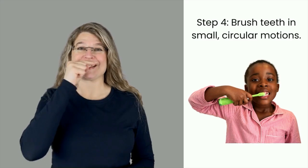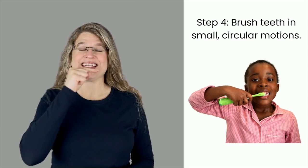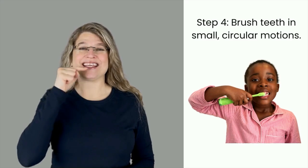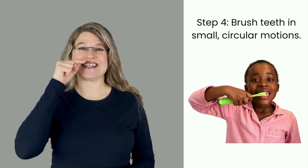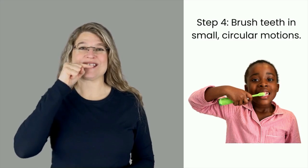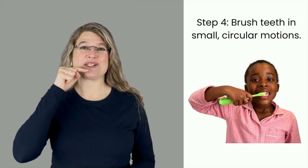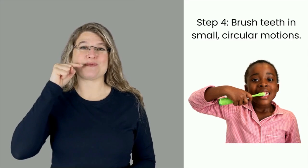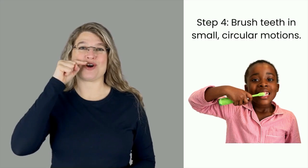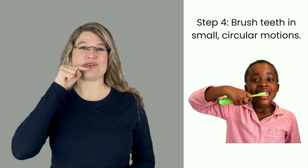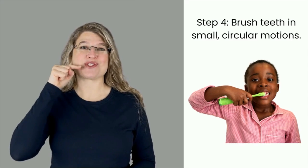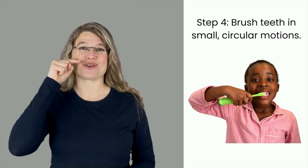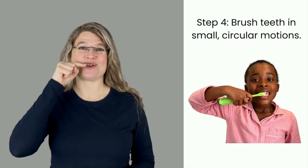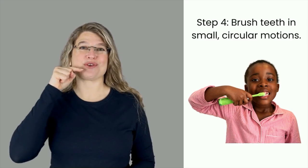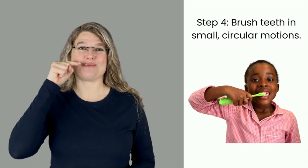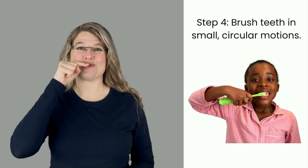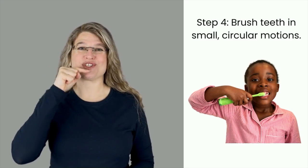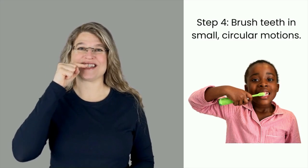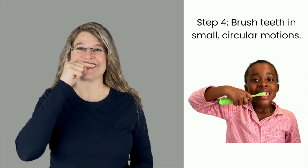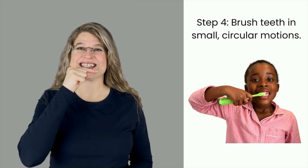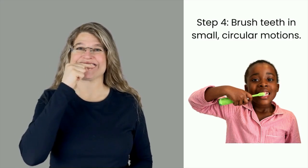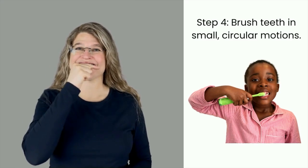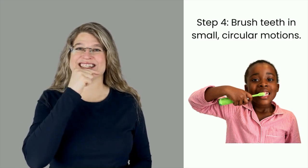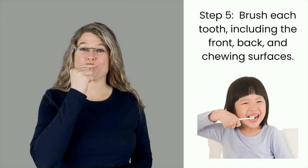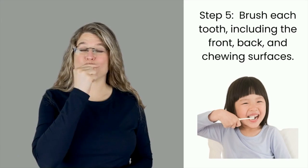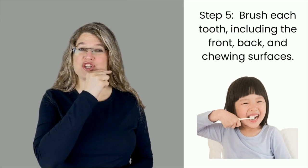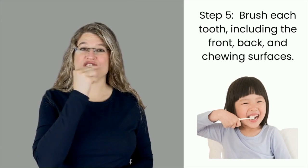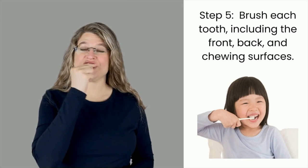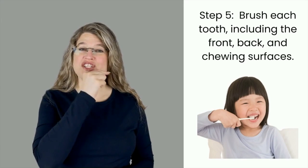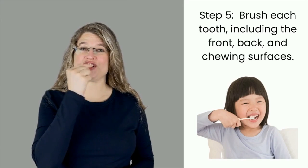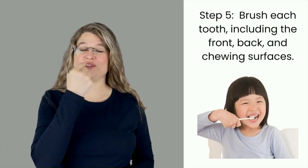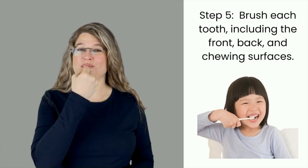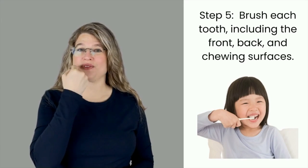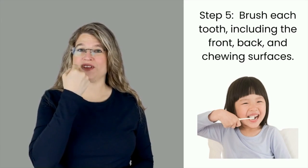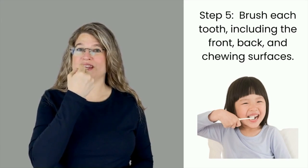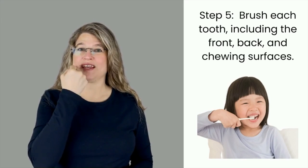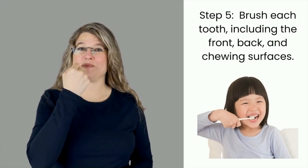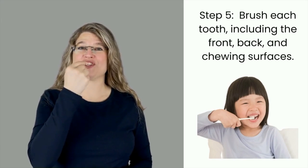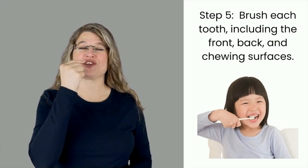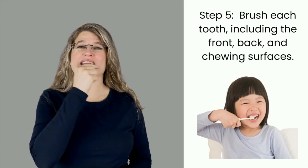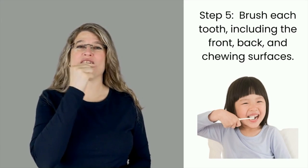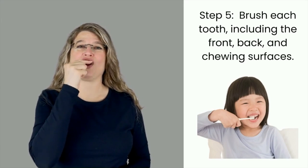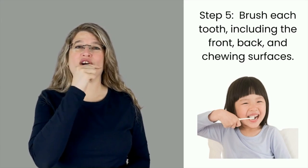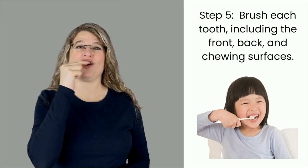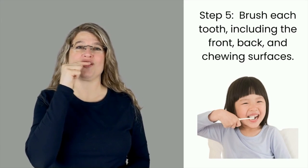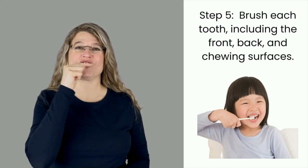teeth in small circular motions. Brush each tooth and make sure to get all your